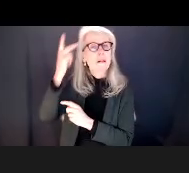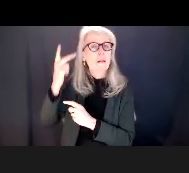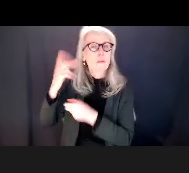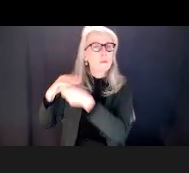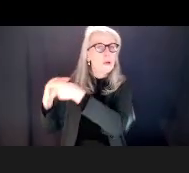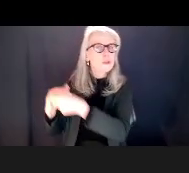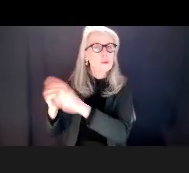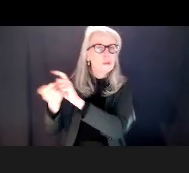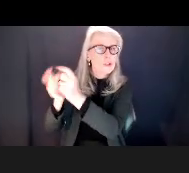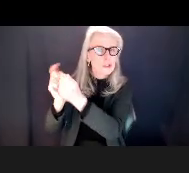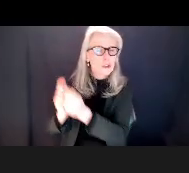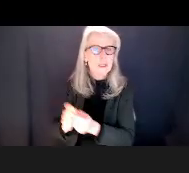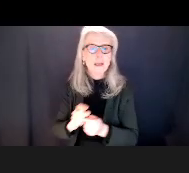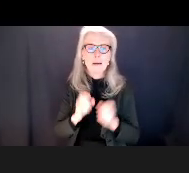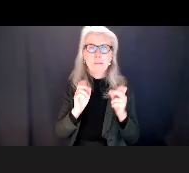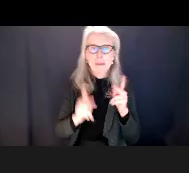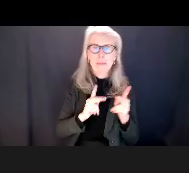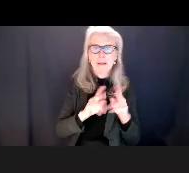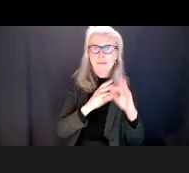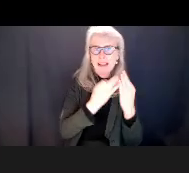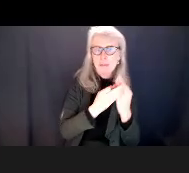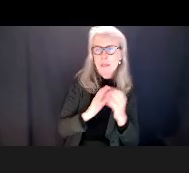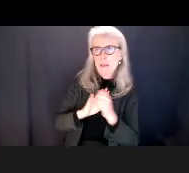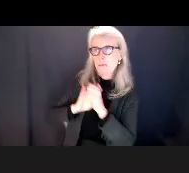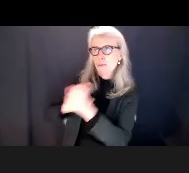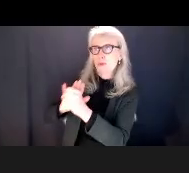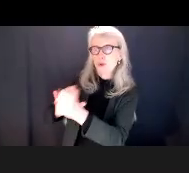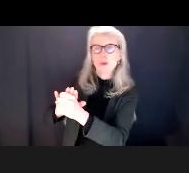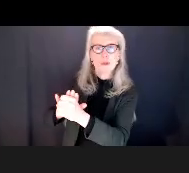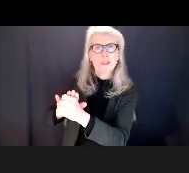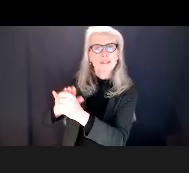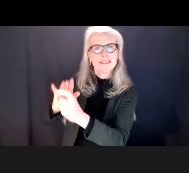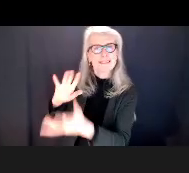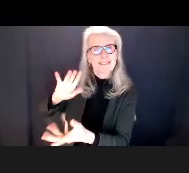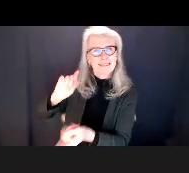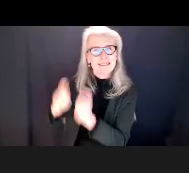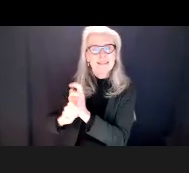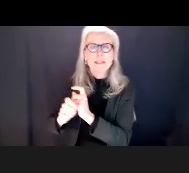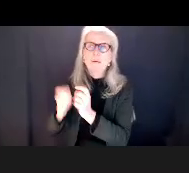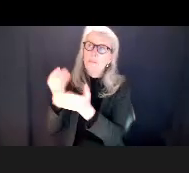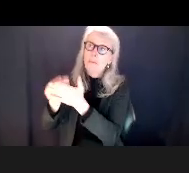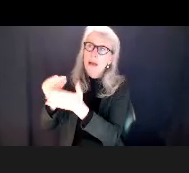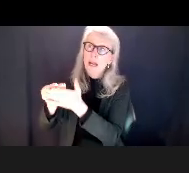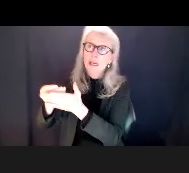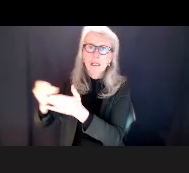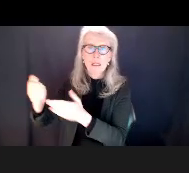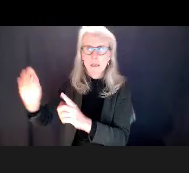families have pushed for the current shift to individualized funding of disability service work,